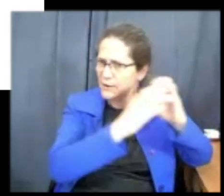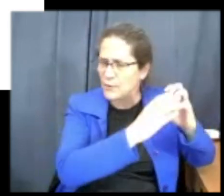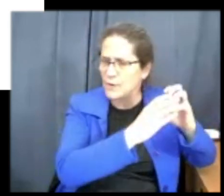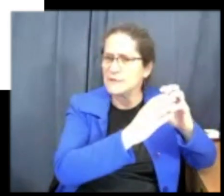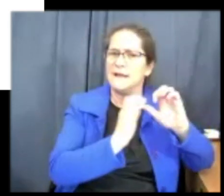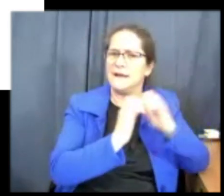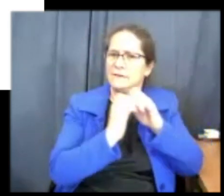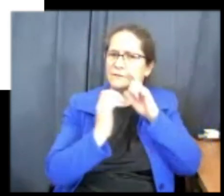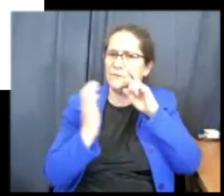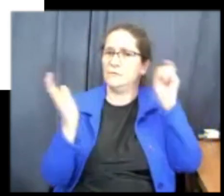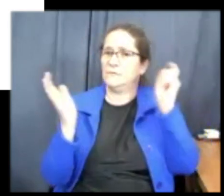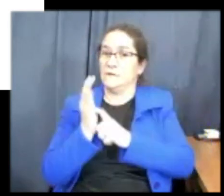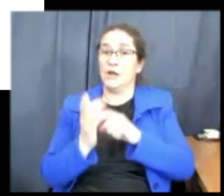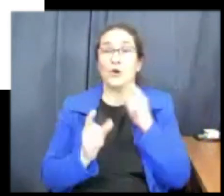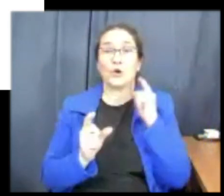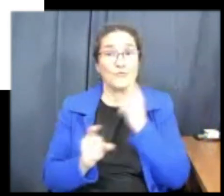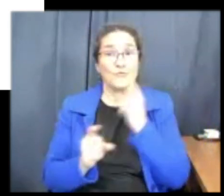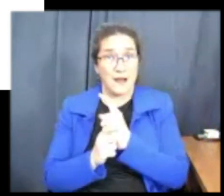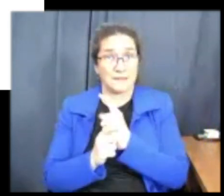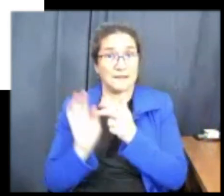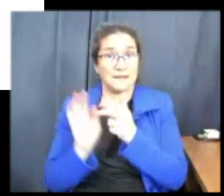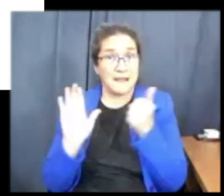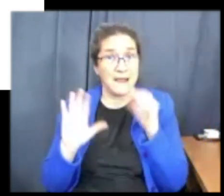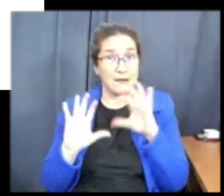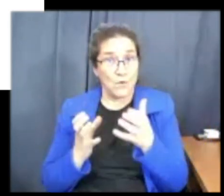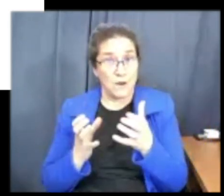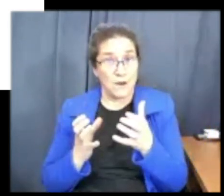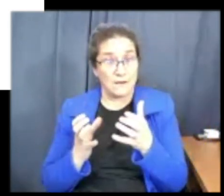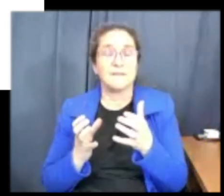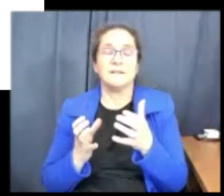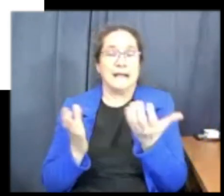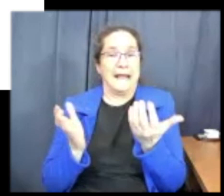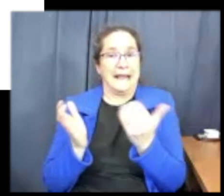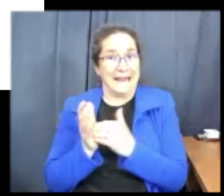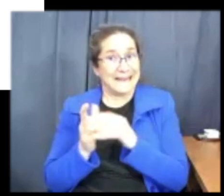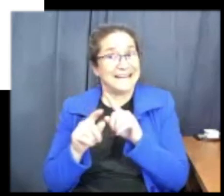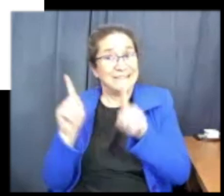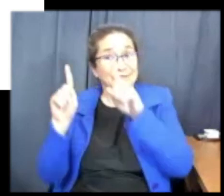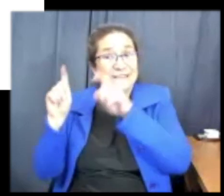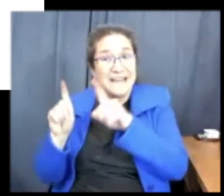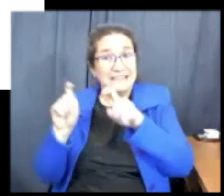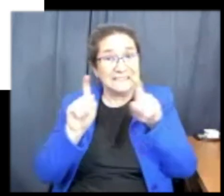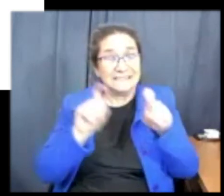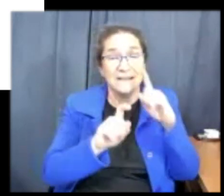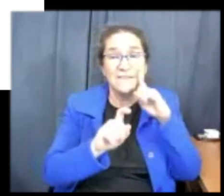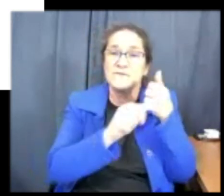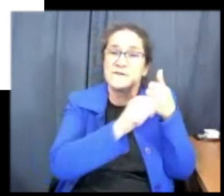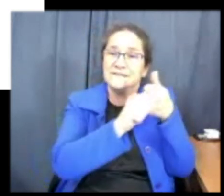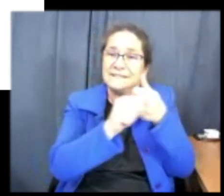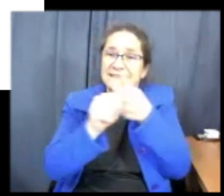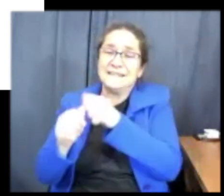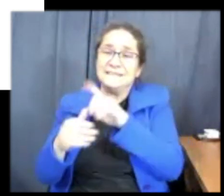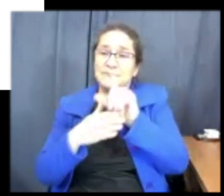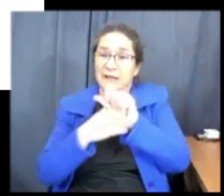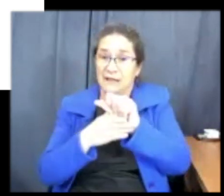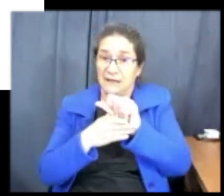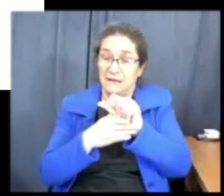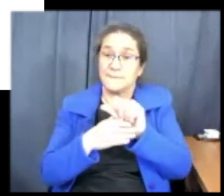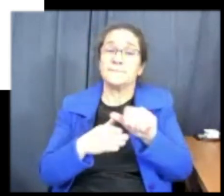categories for students? Again, there's different testing for different disability categories. So are they doing the right testing,